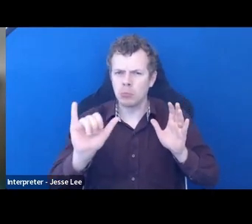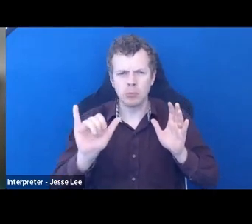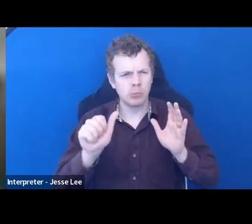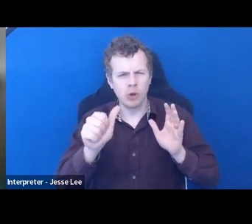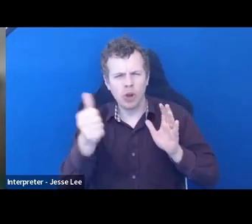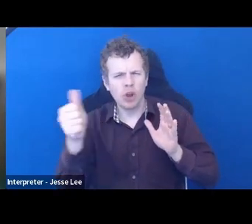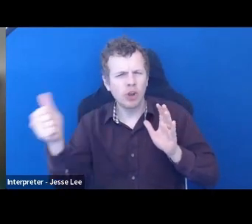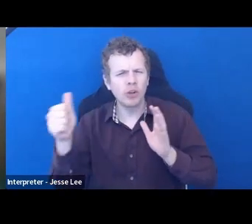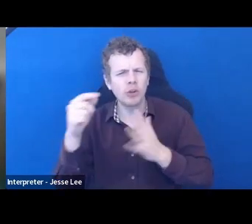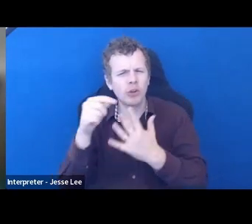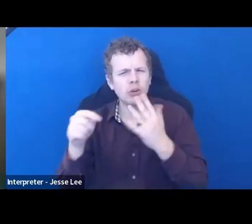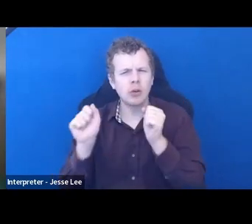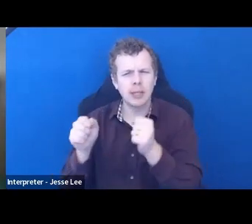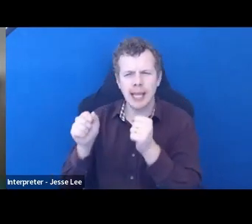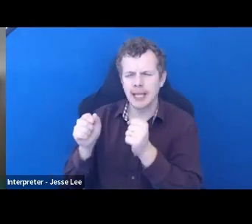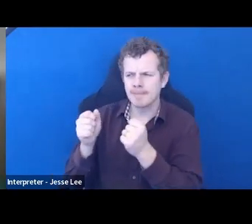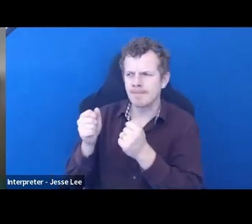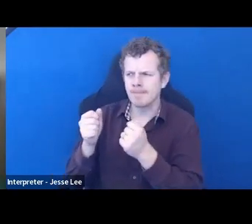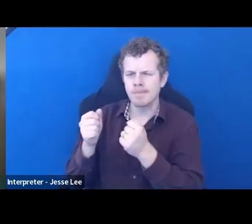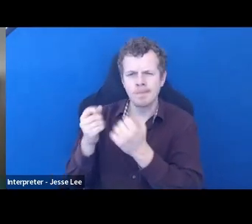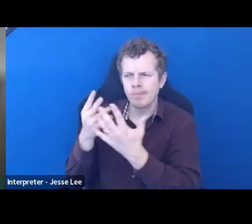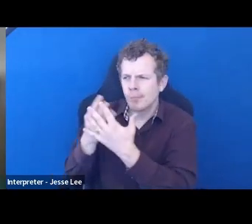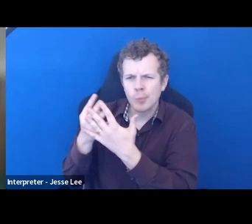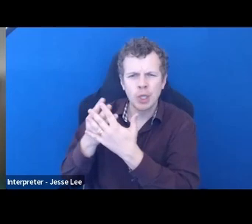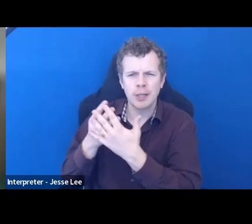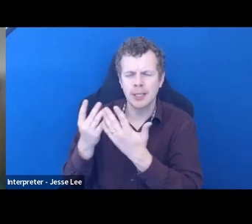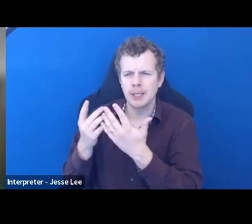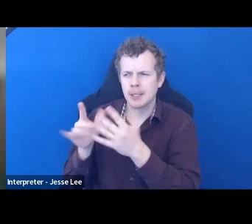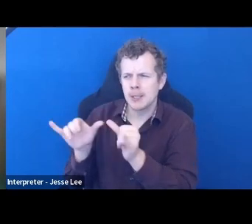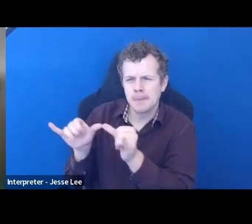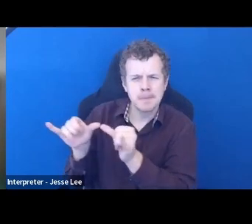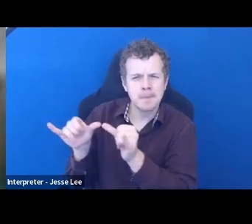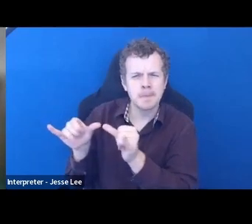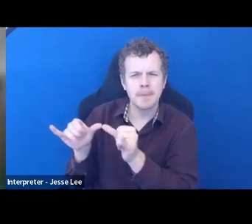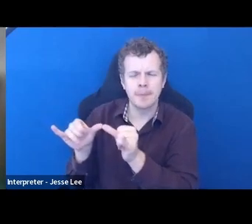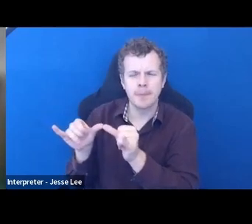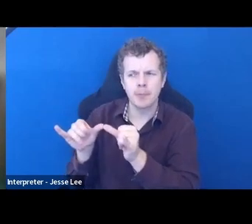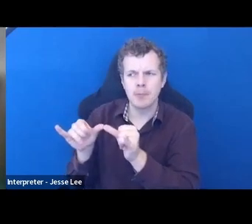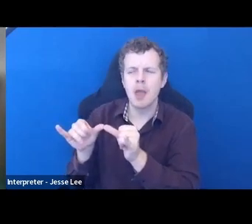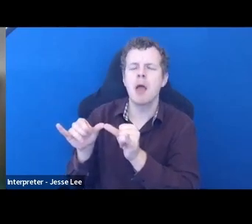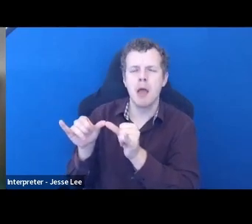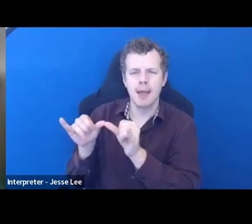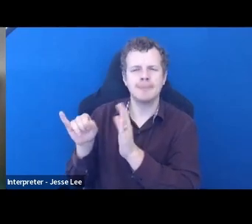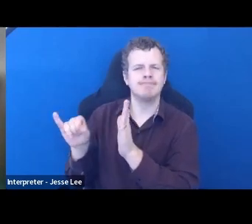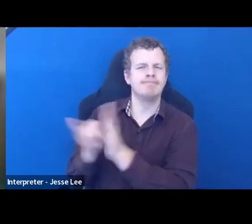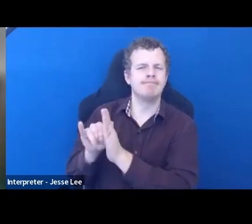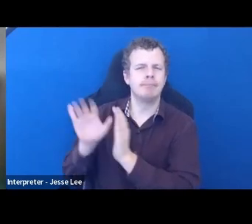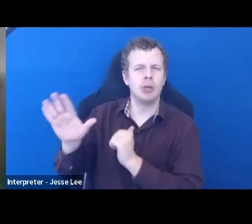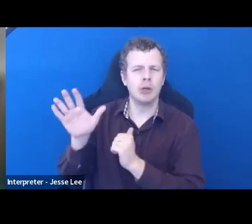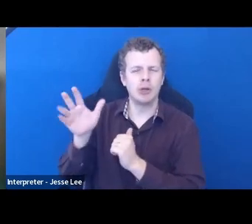and tools that we can use to identify listening or speech and language concerns early on?